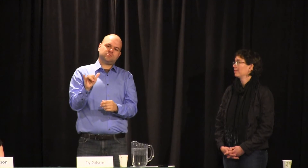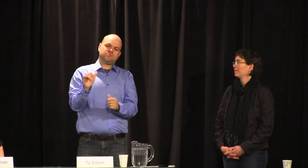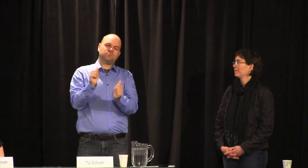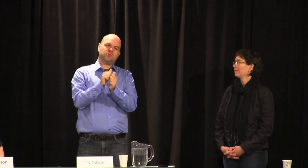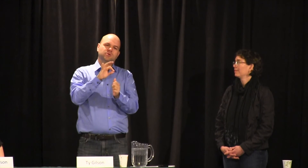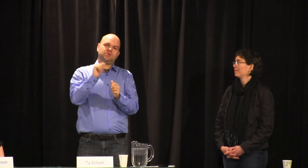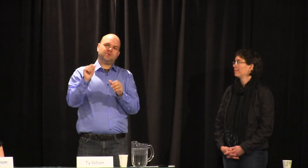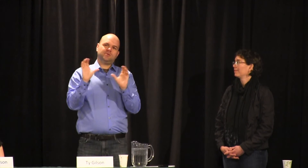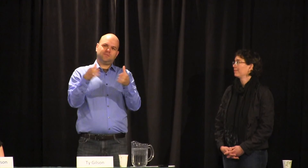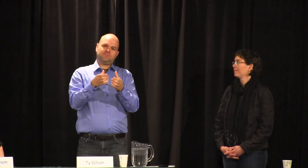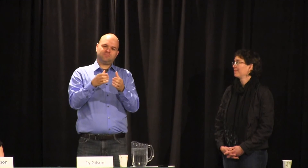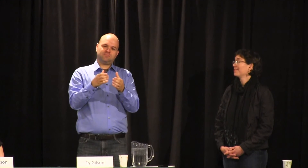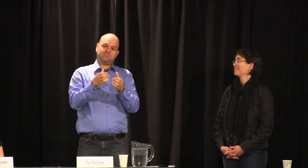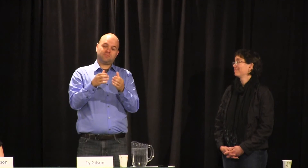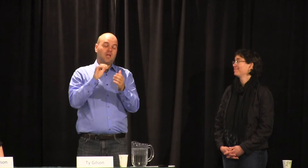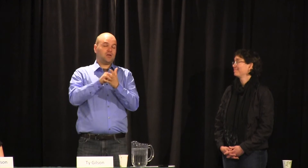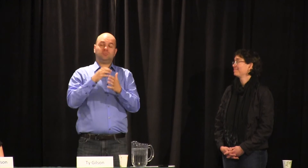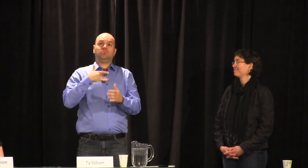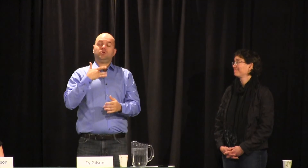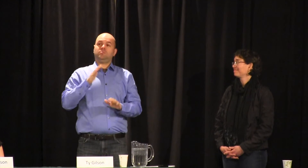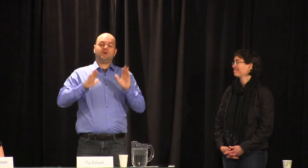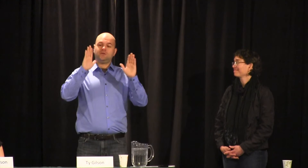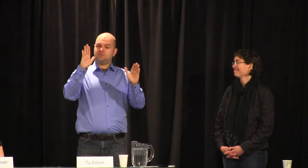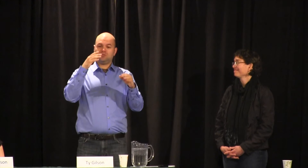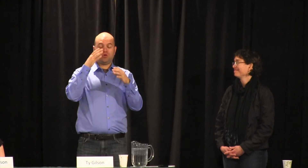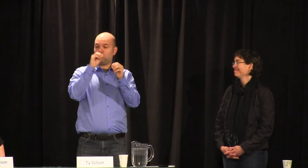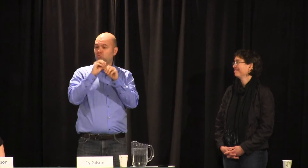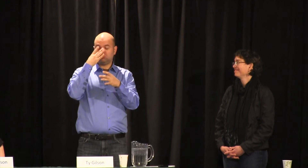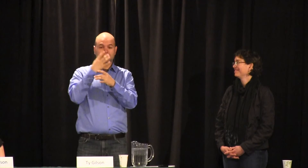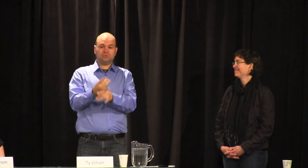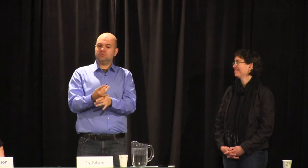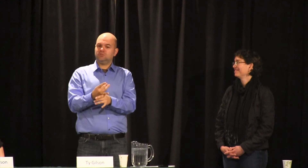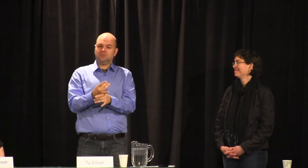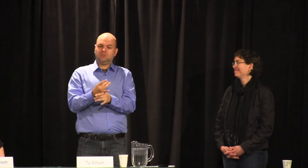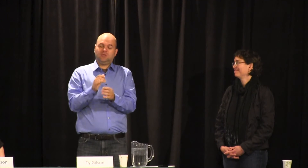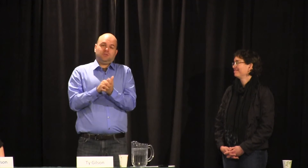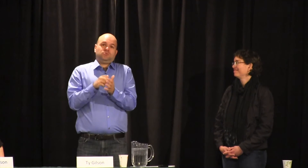and we were in Kentucky then and the whole FFA group went there, and it was amazing.